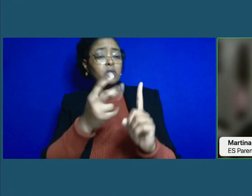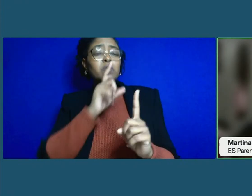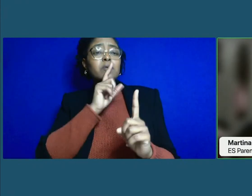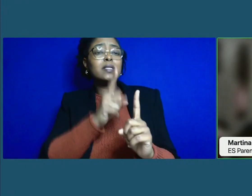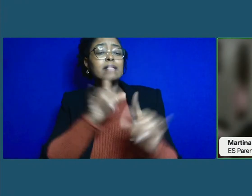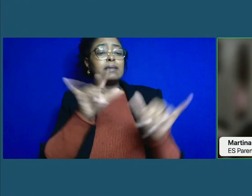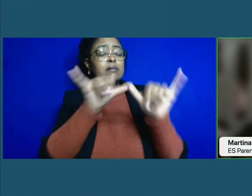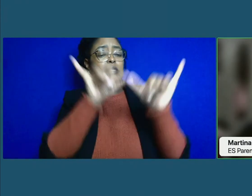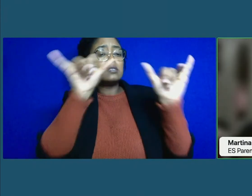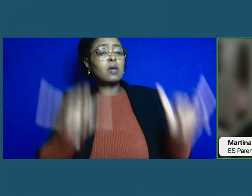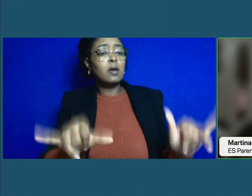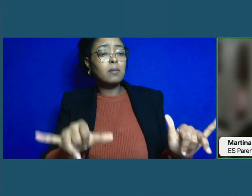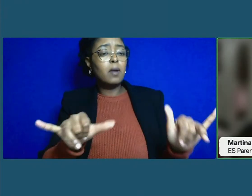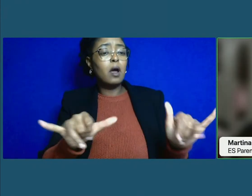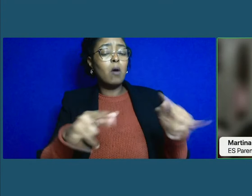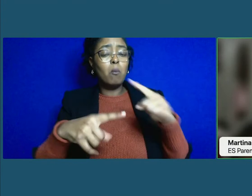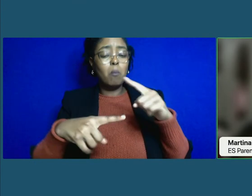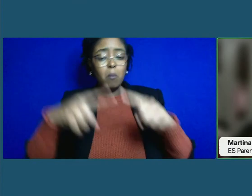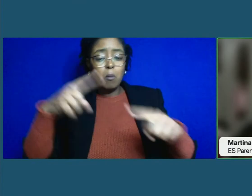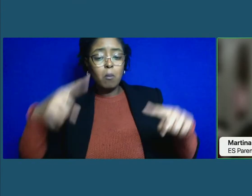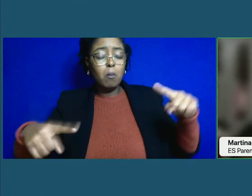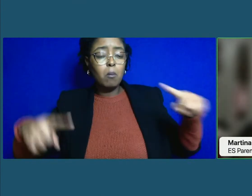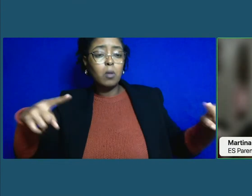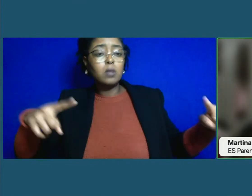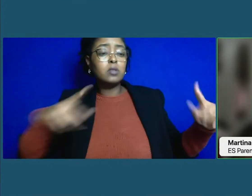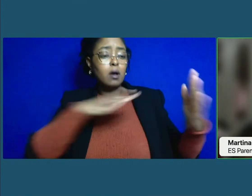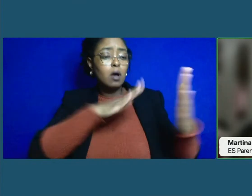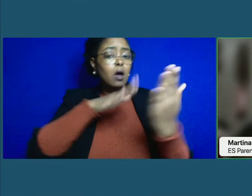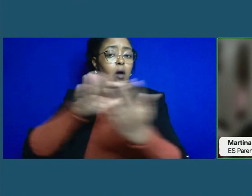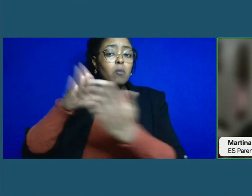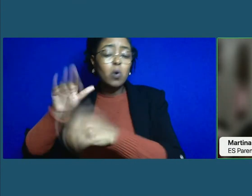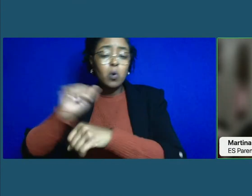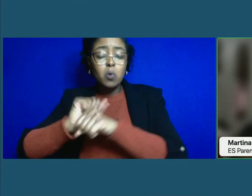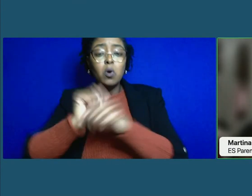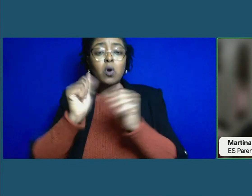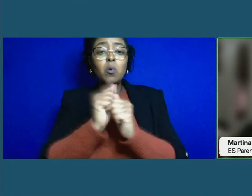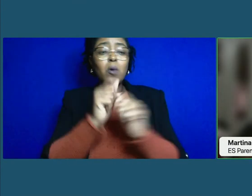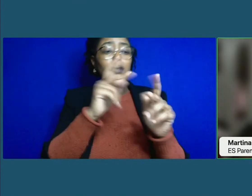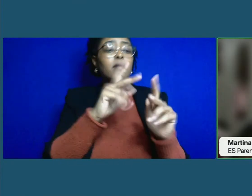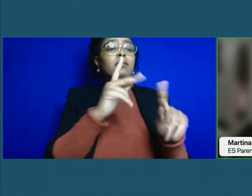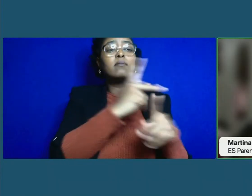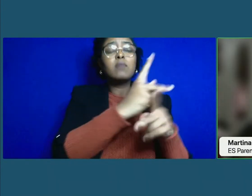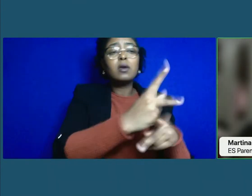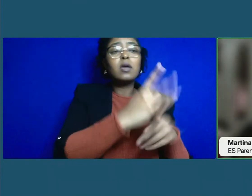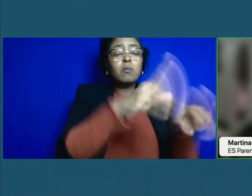what does this look like? From our perspective? It really is a system a systematic,